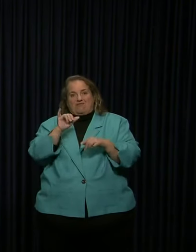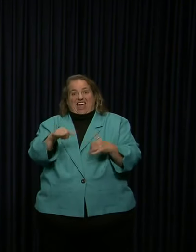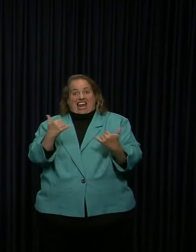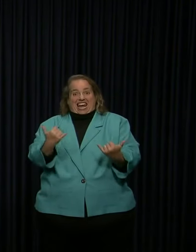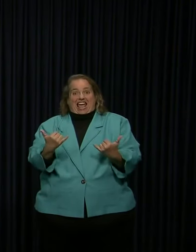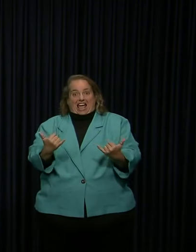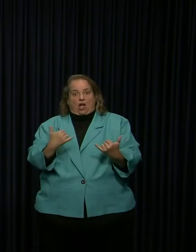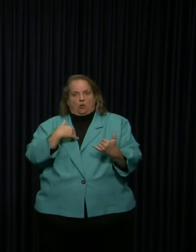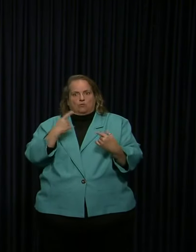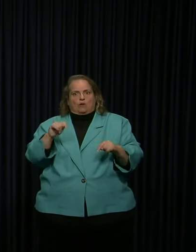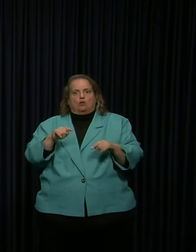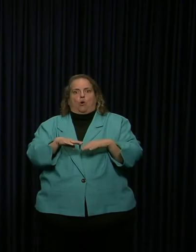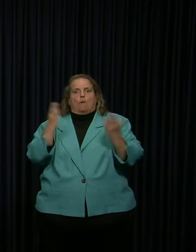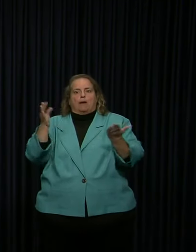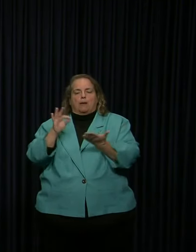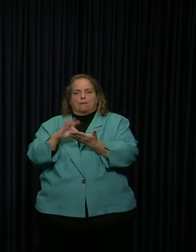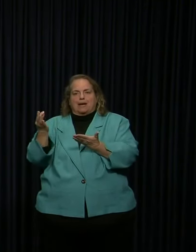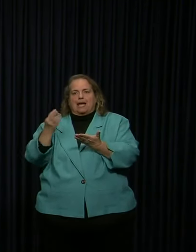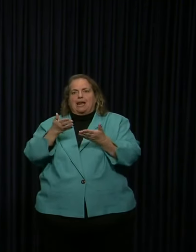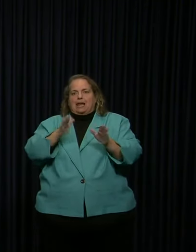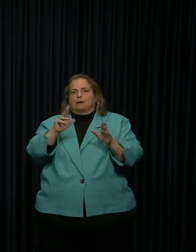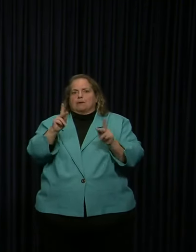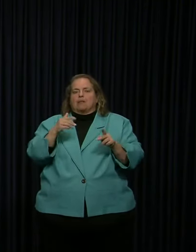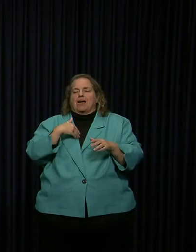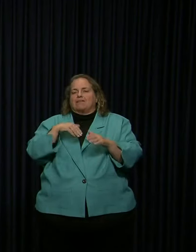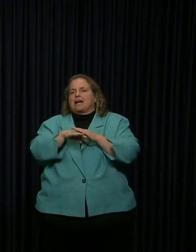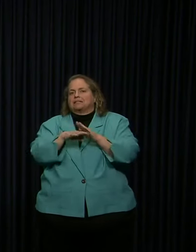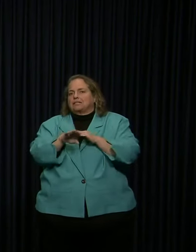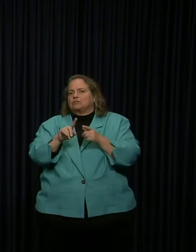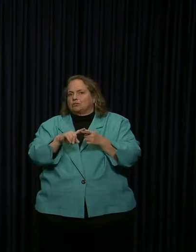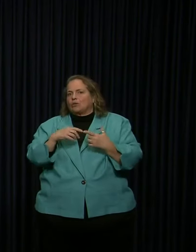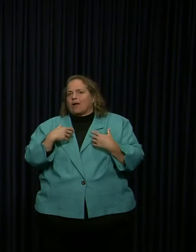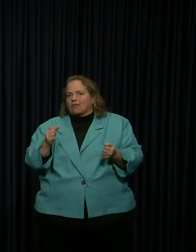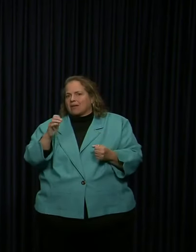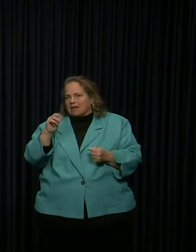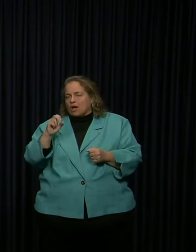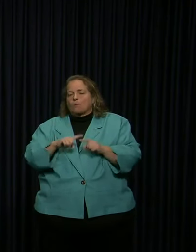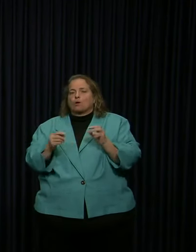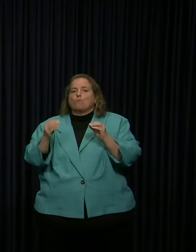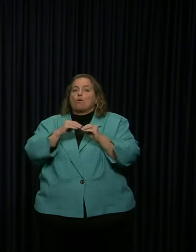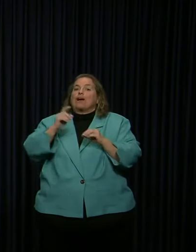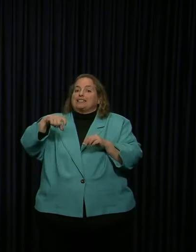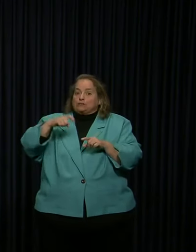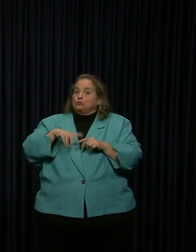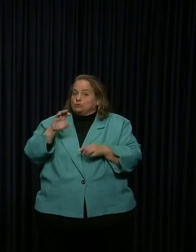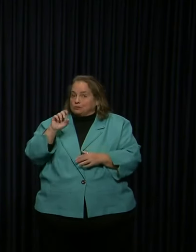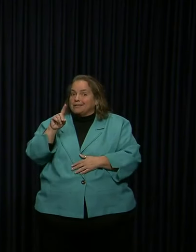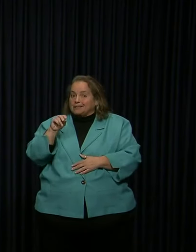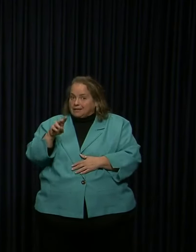FURTHER. IT'S VERY CONCERNING. IT'S CONCERNING THAT THE DEATH RATE IS DISPROPORTIONAL.